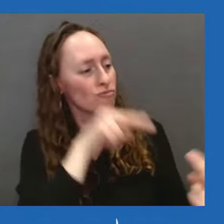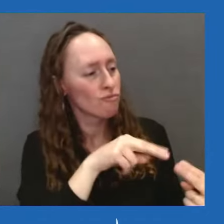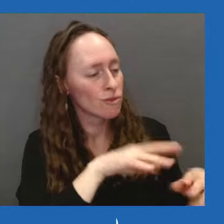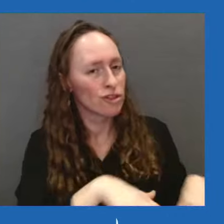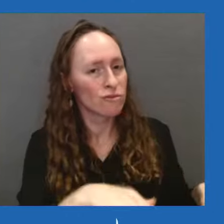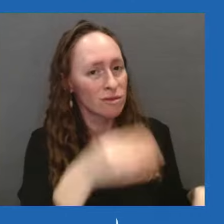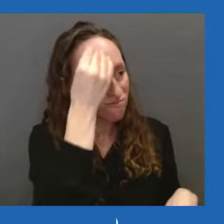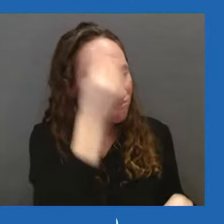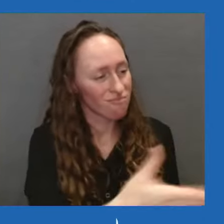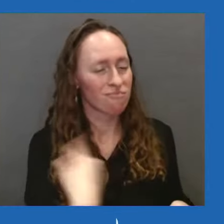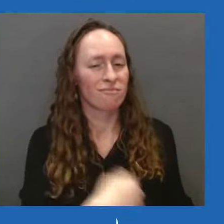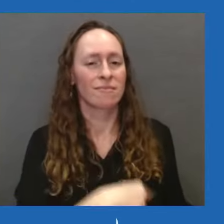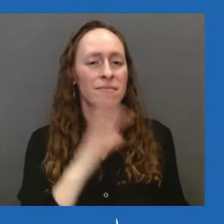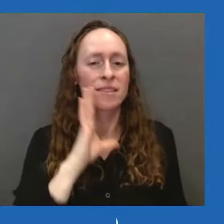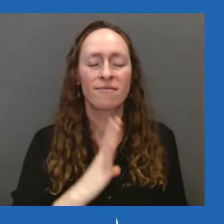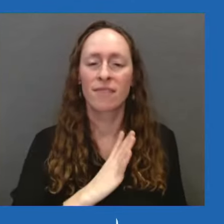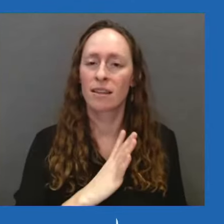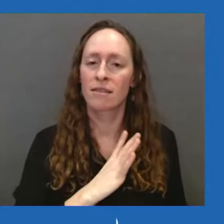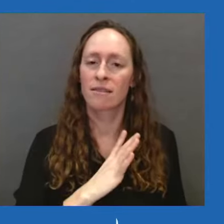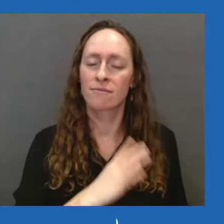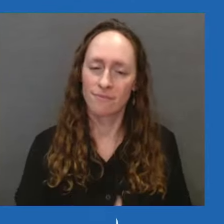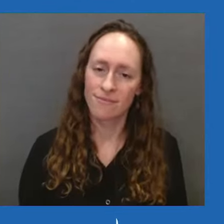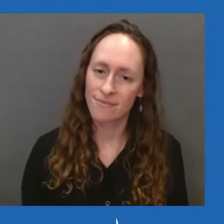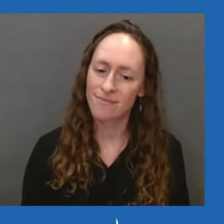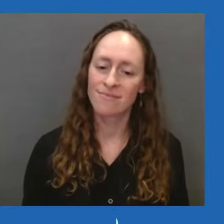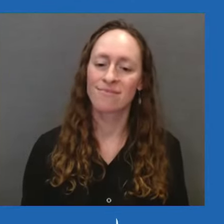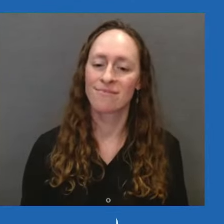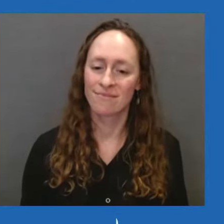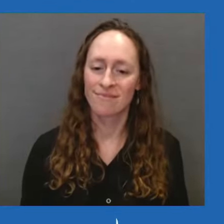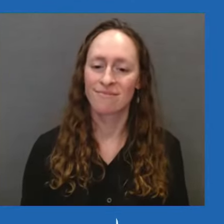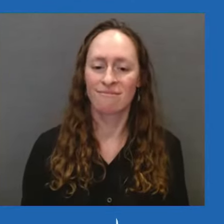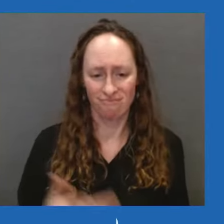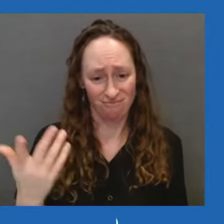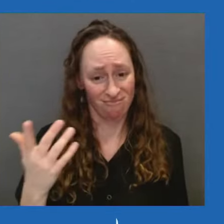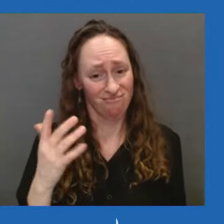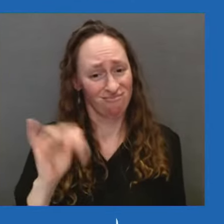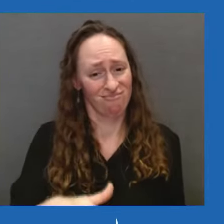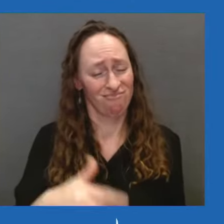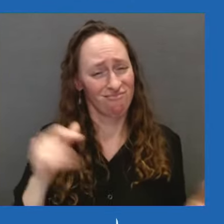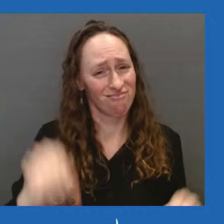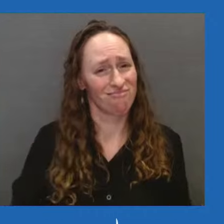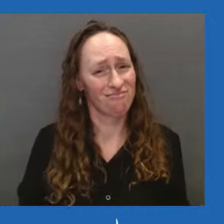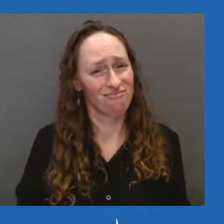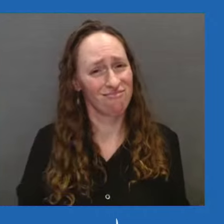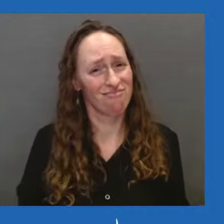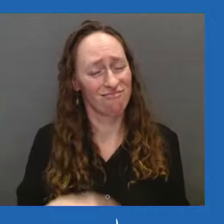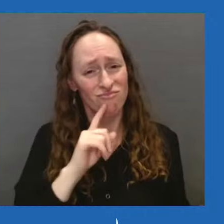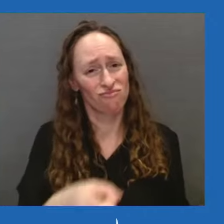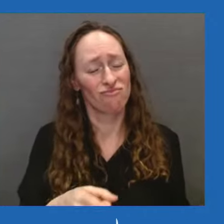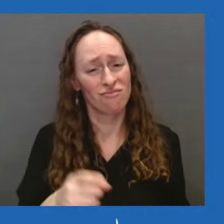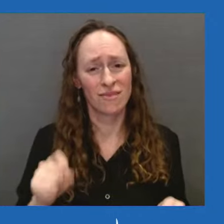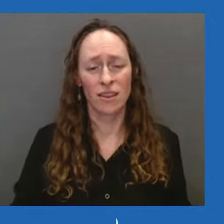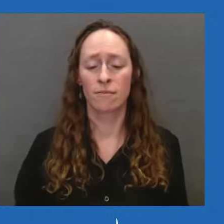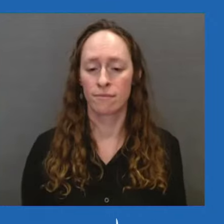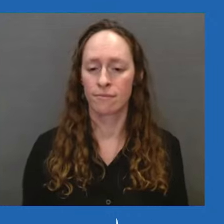There are a quarter of a million more jobs in Colorado since I took office. That's a quarter of a million more people